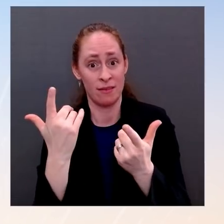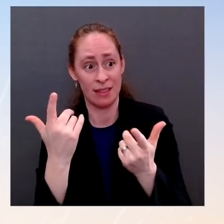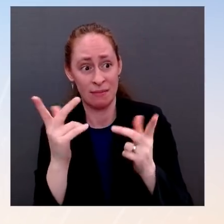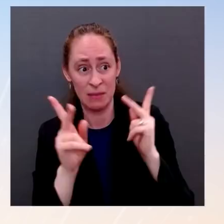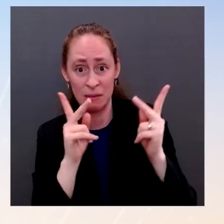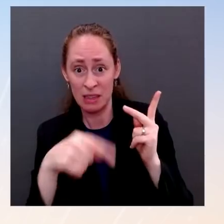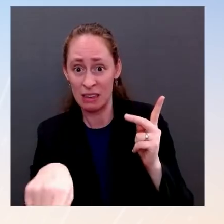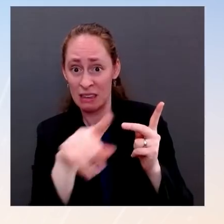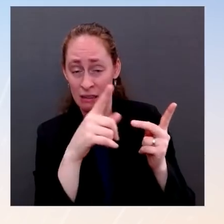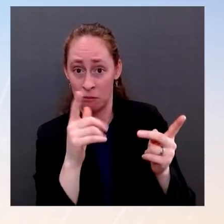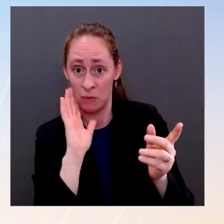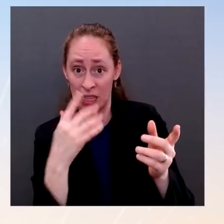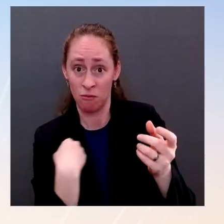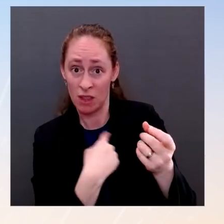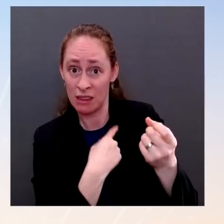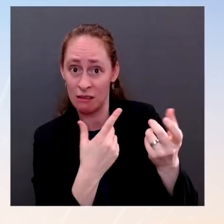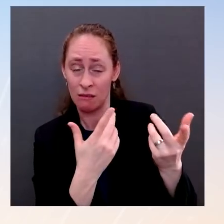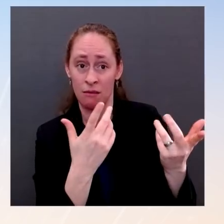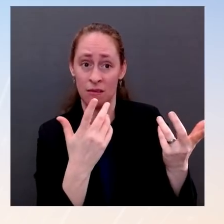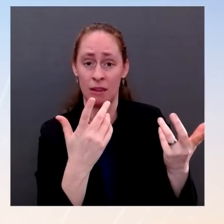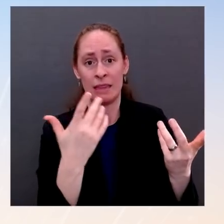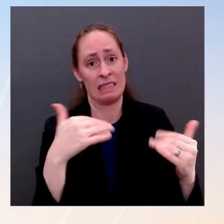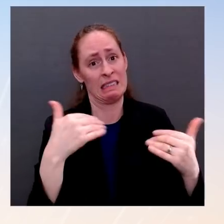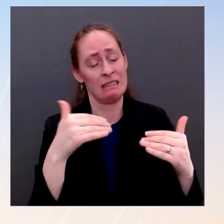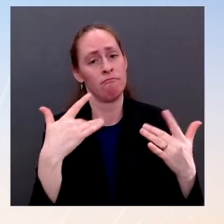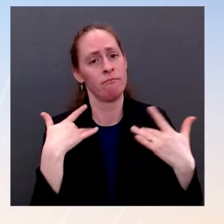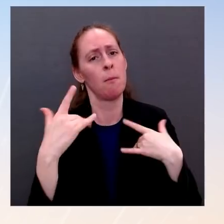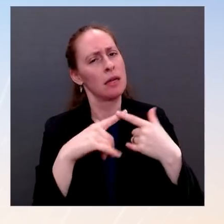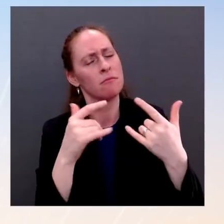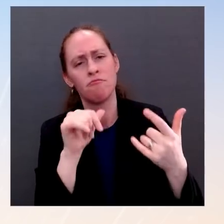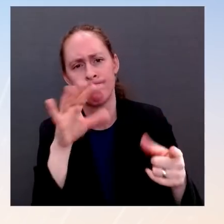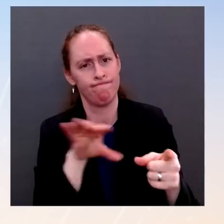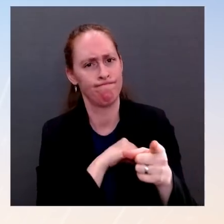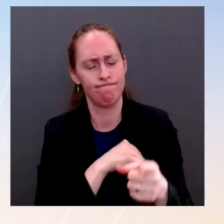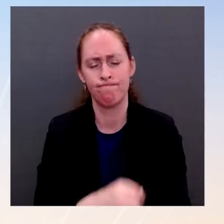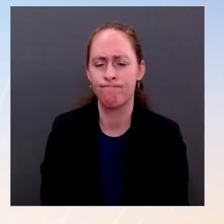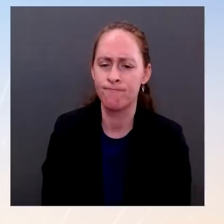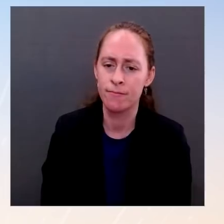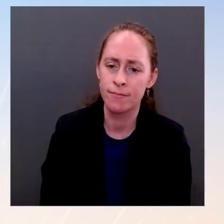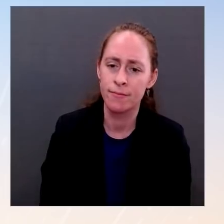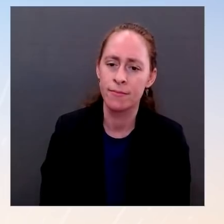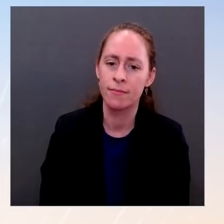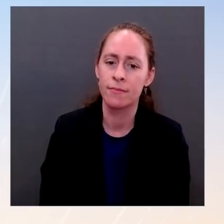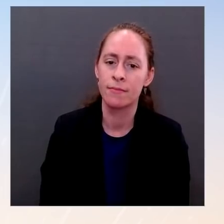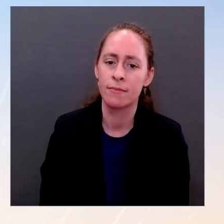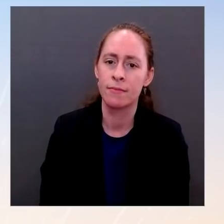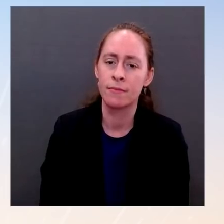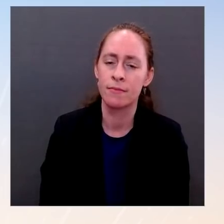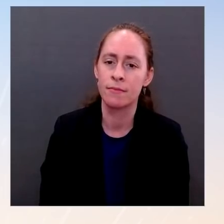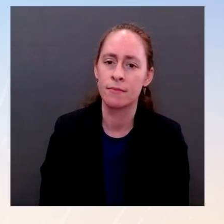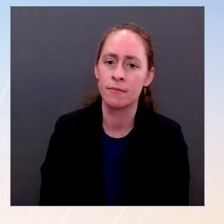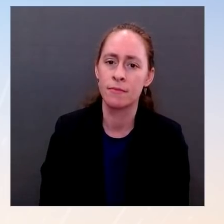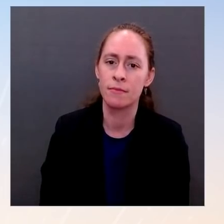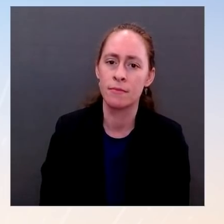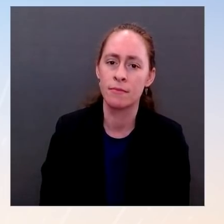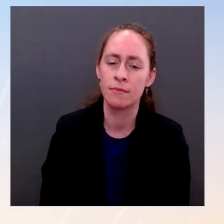the reticence to embrace the calls for the gas tax holiday? Ms. Psaki: Well, we've said every option is on the table, including that.